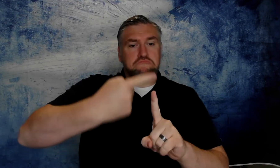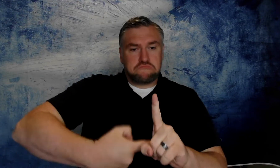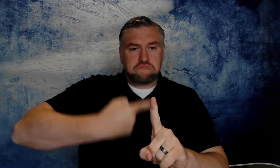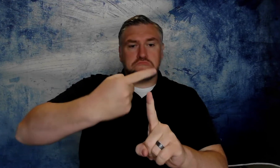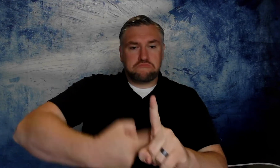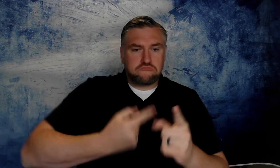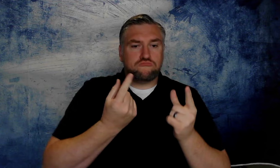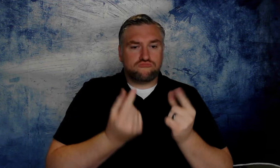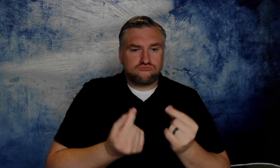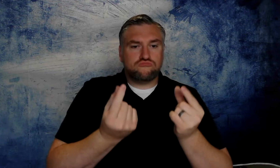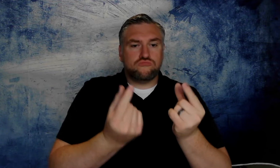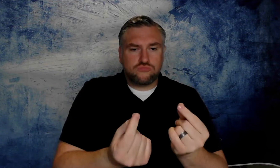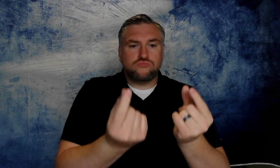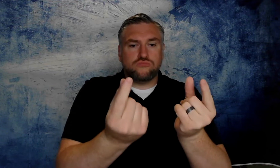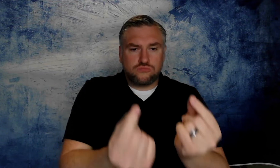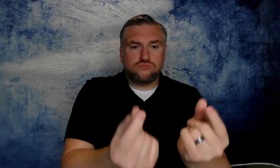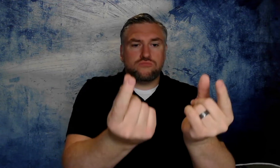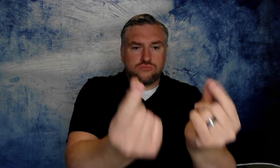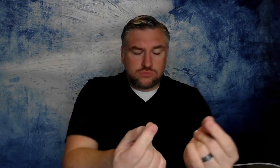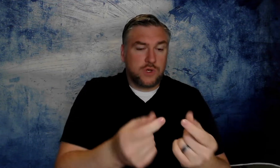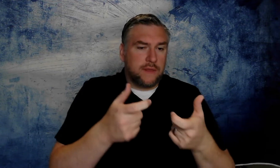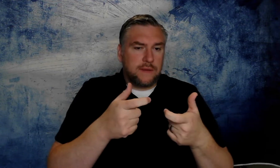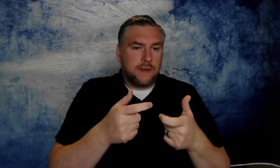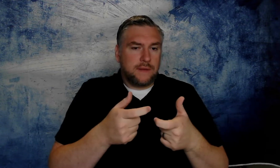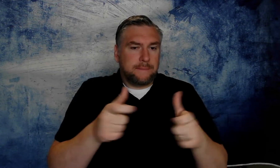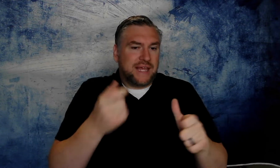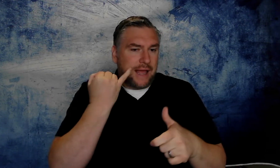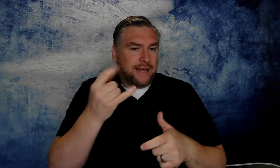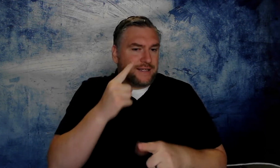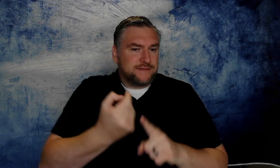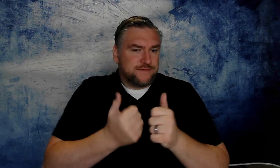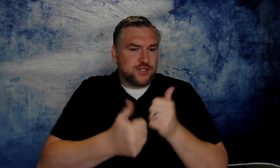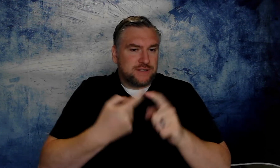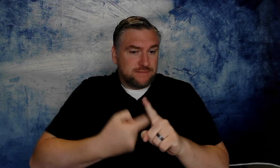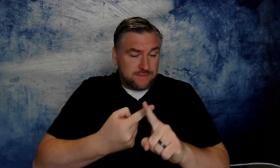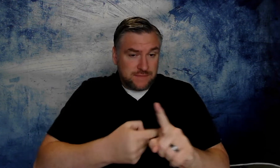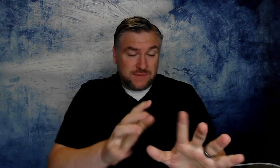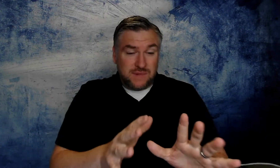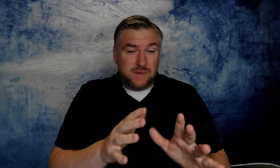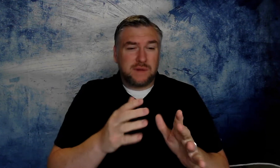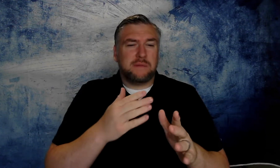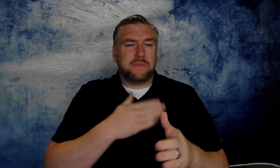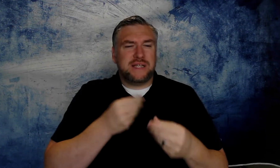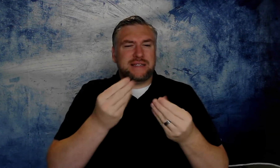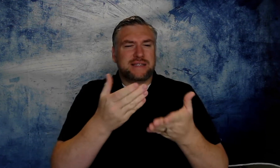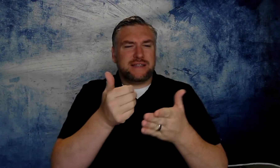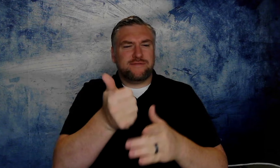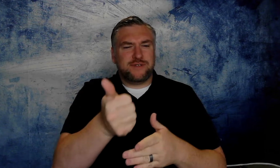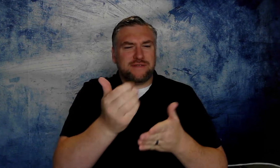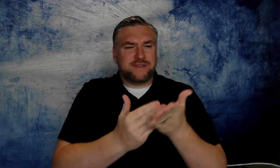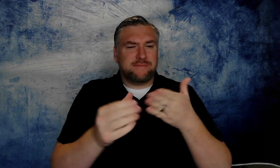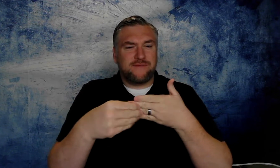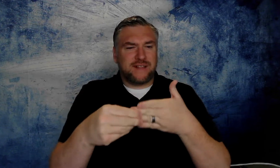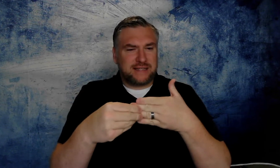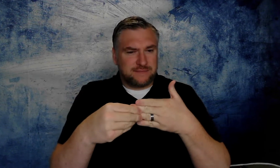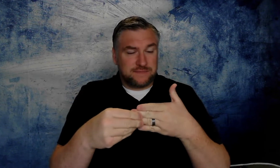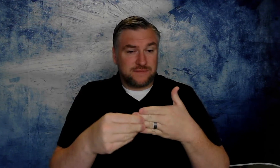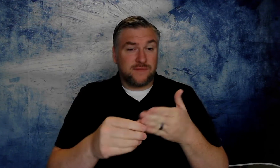When you plan your your month-to-month topics and ideas and the big ideas for each month, give